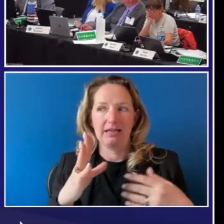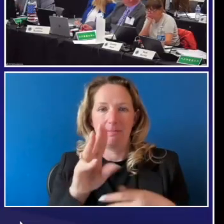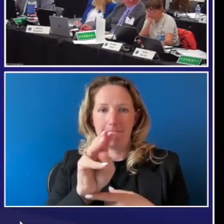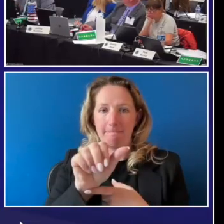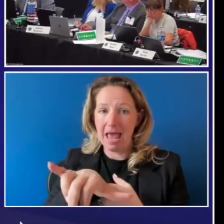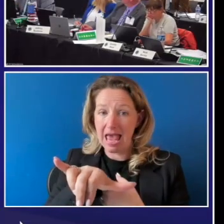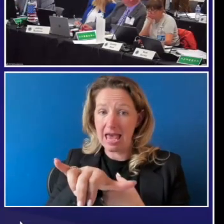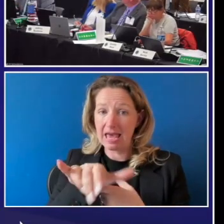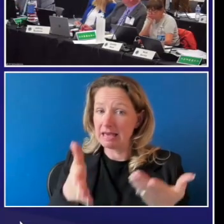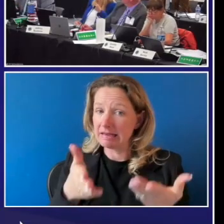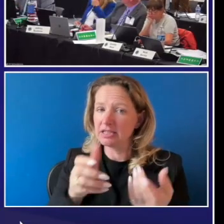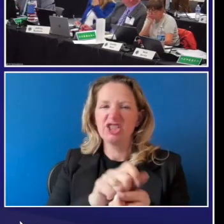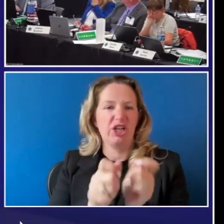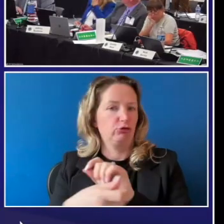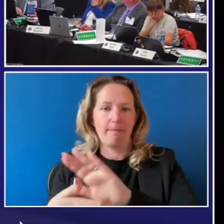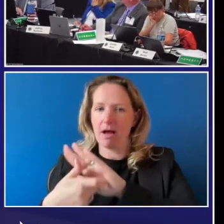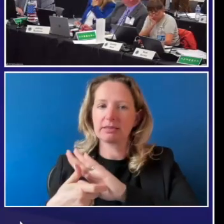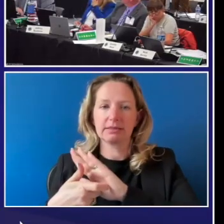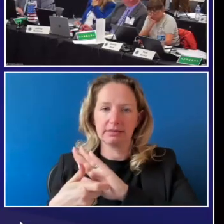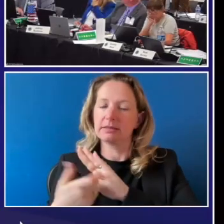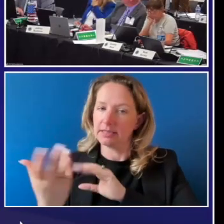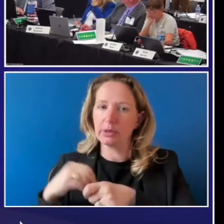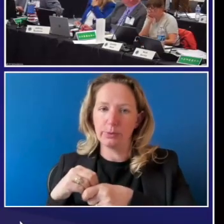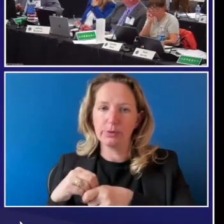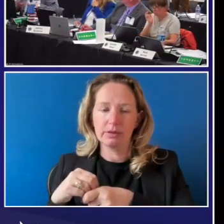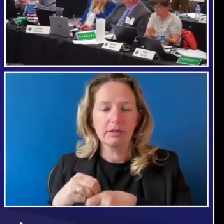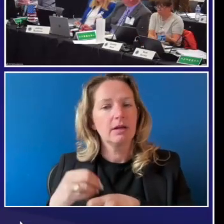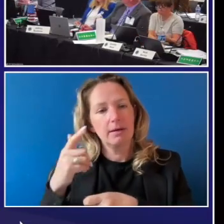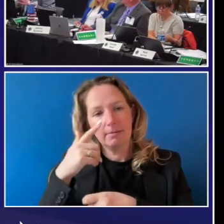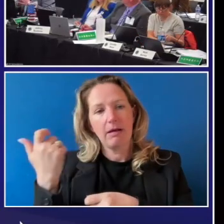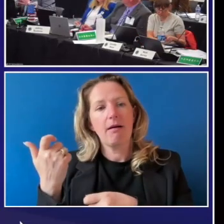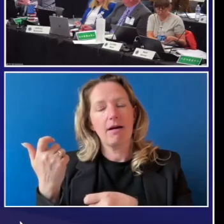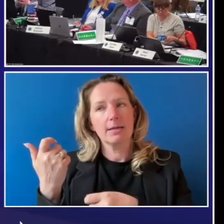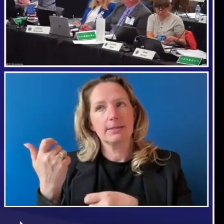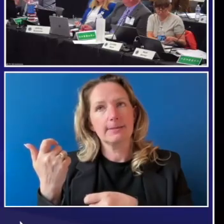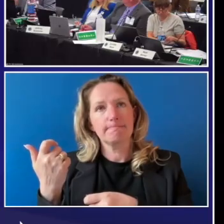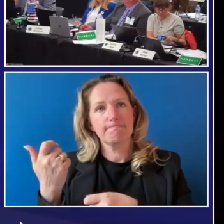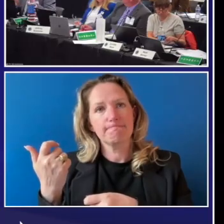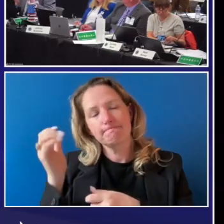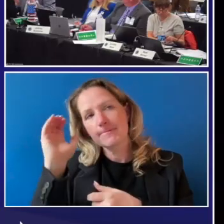Um, because it seems like this, this, is an optional, uh,